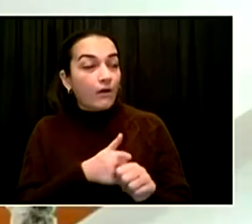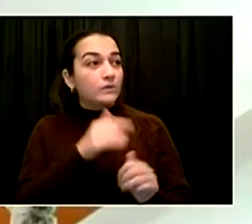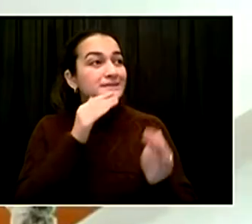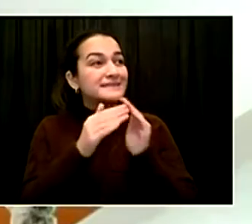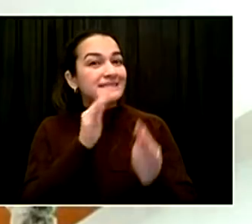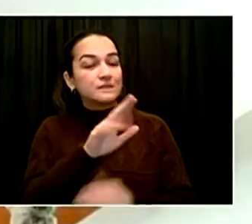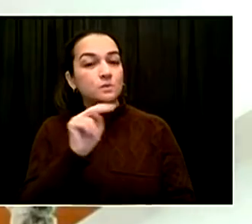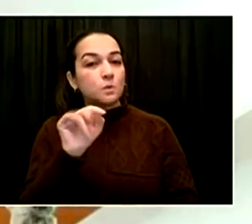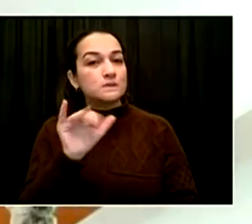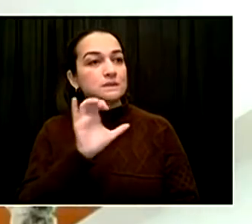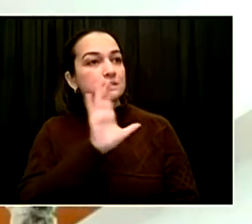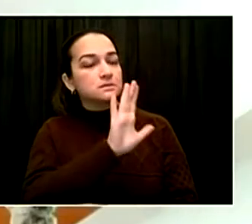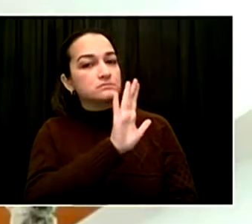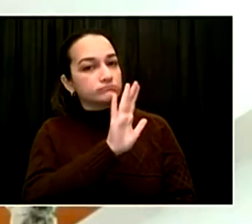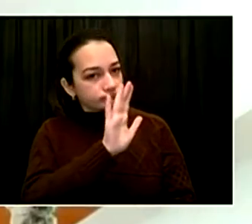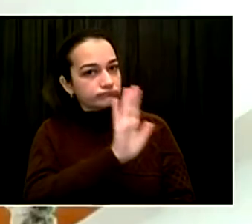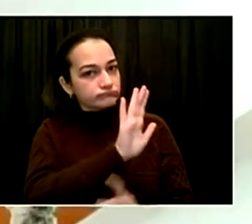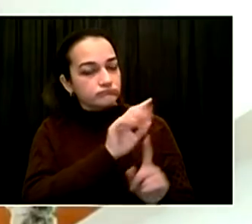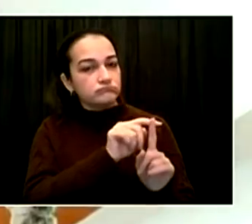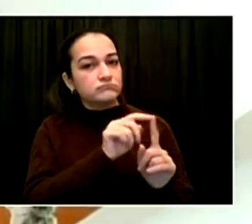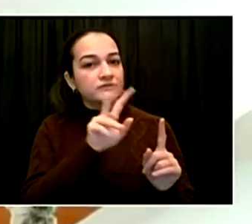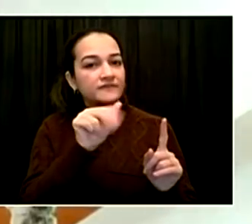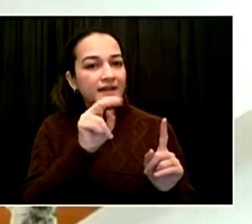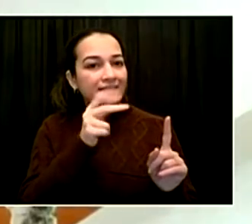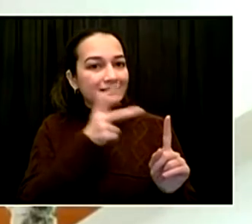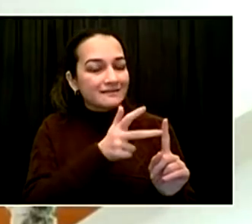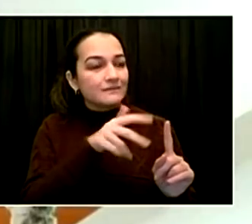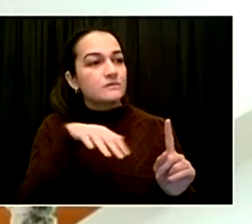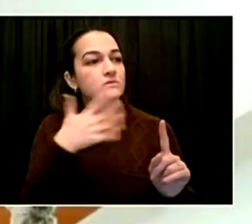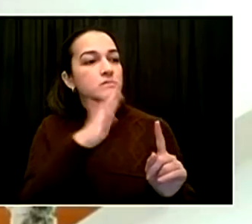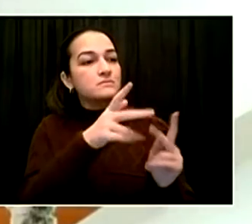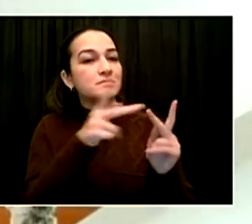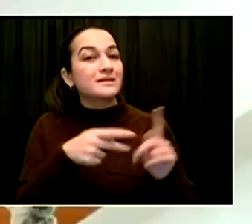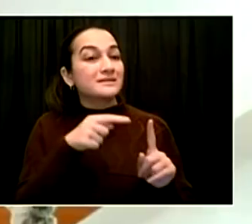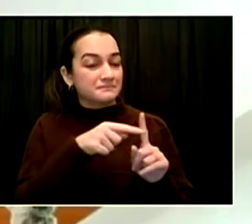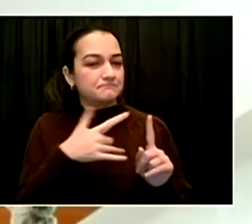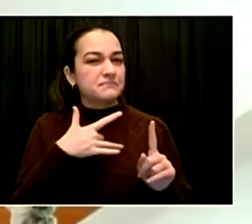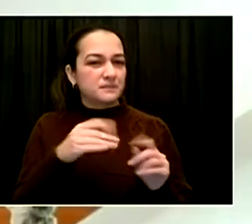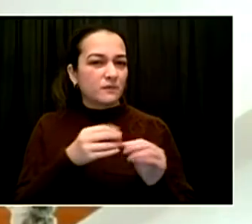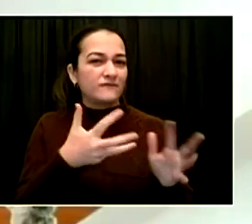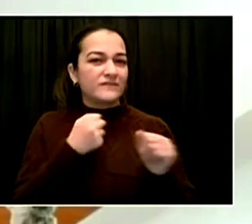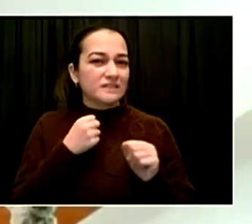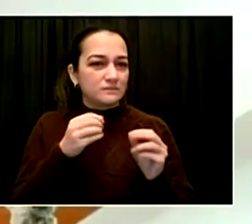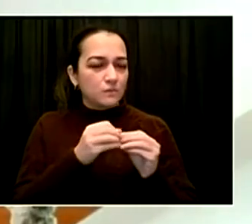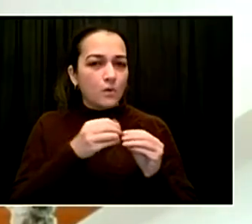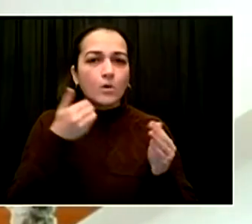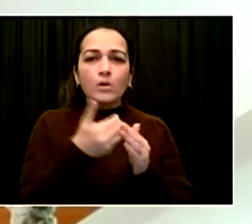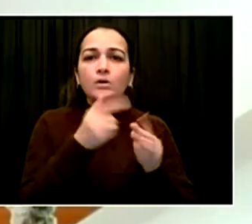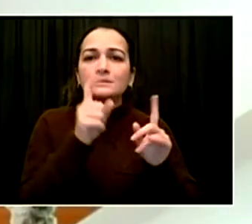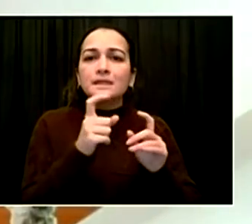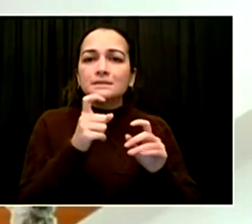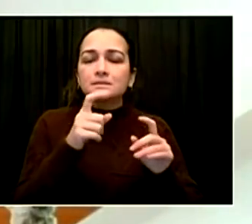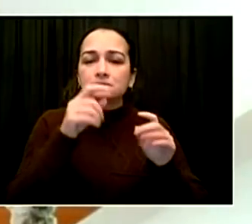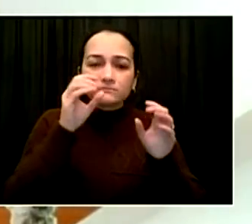THE CITY RUN SITES. MANY WILL TURN YOU AROUND IN 12